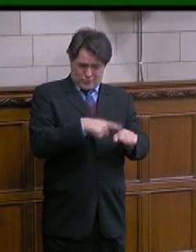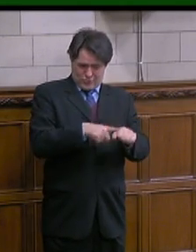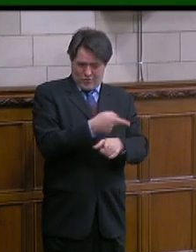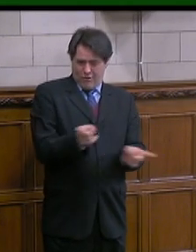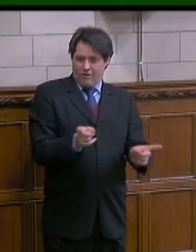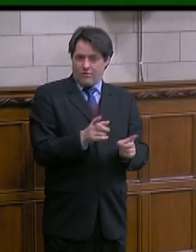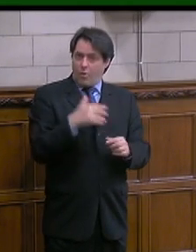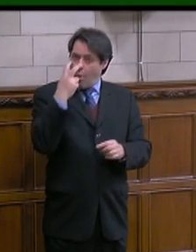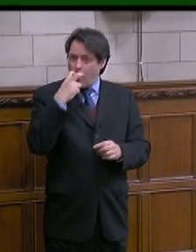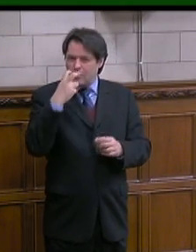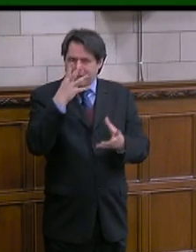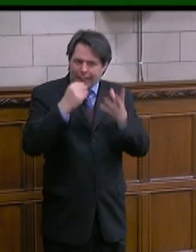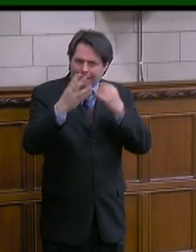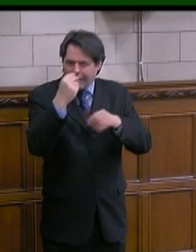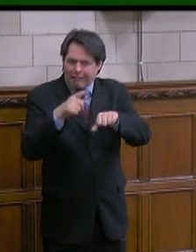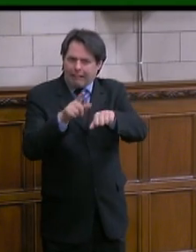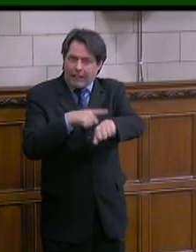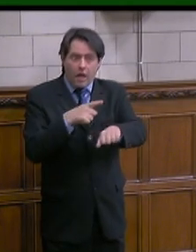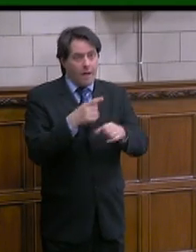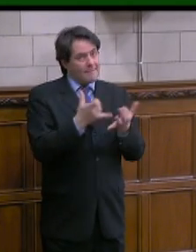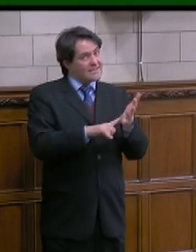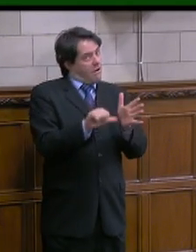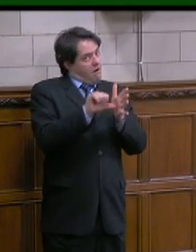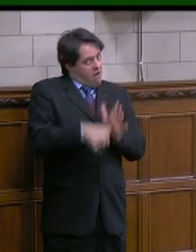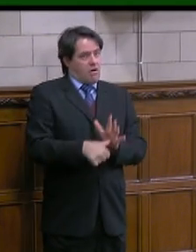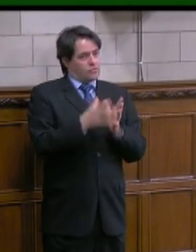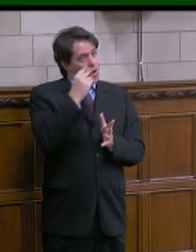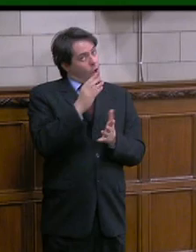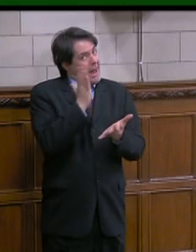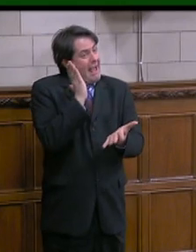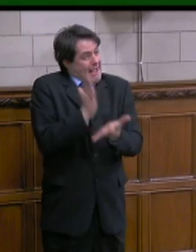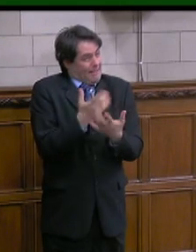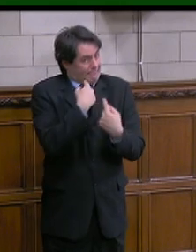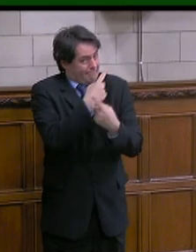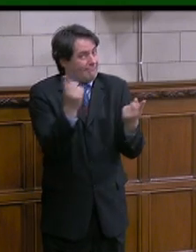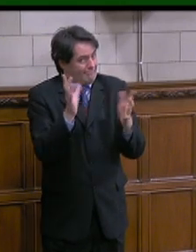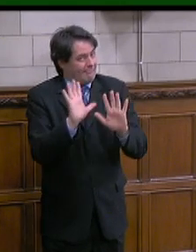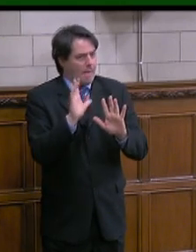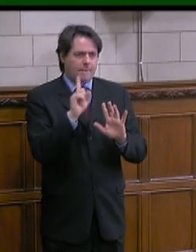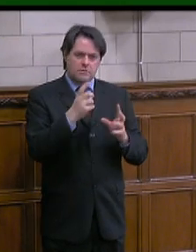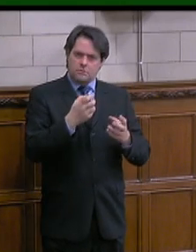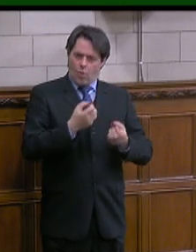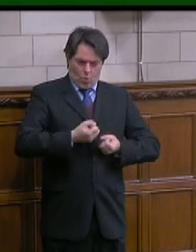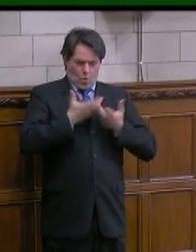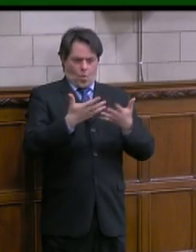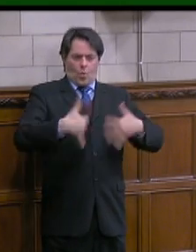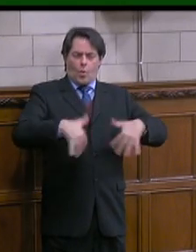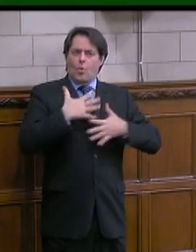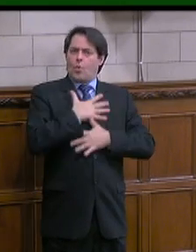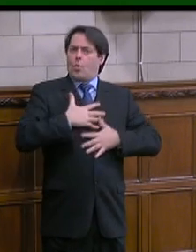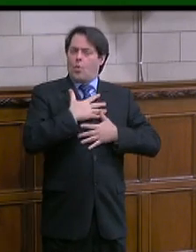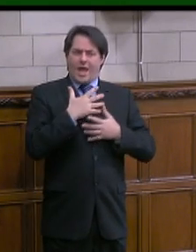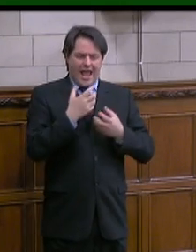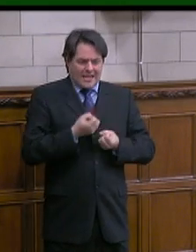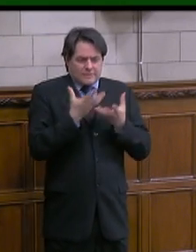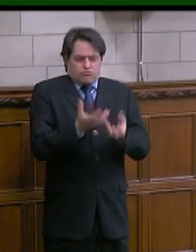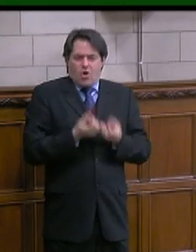British Sign Language is difficult, but it is expressive and children will grasp that.